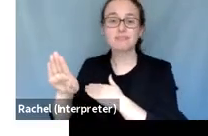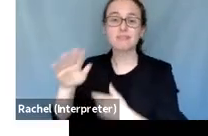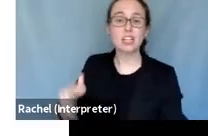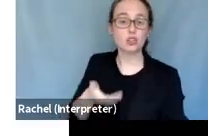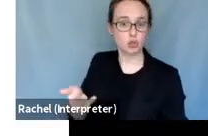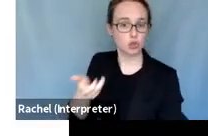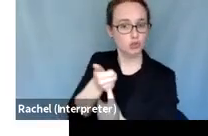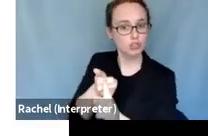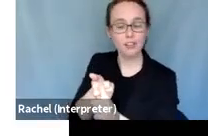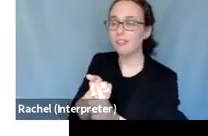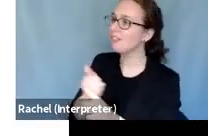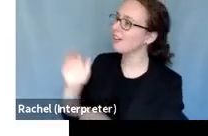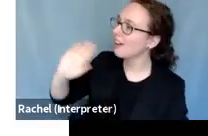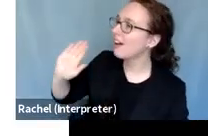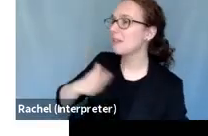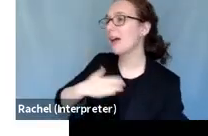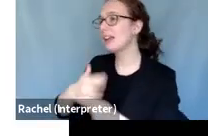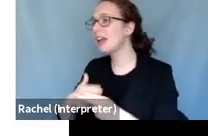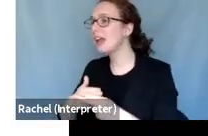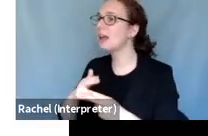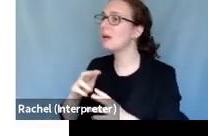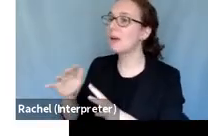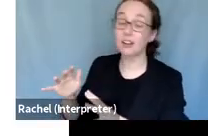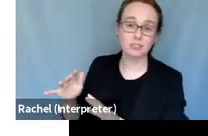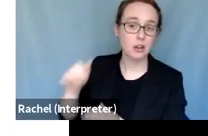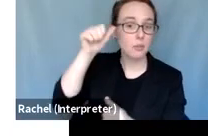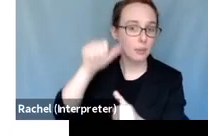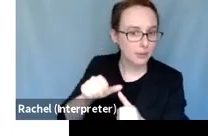Sage Talbot: Remember, you do not need to identify the nature of your disability to your instructors.